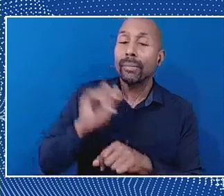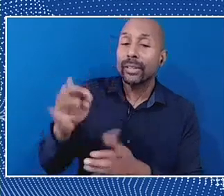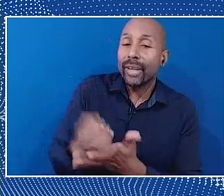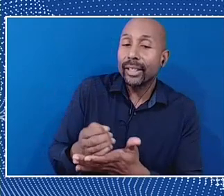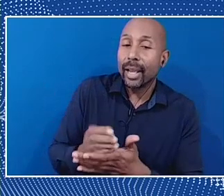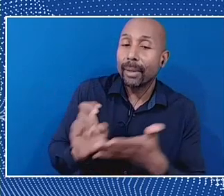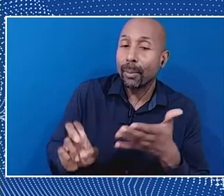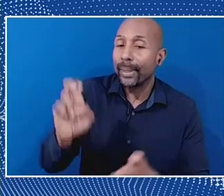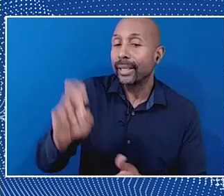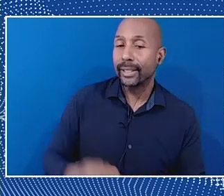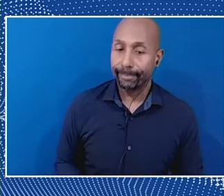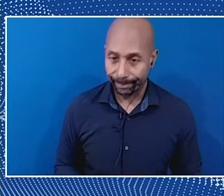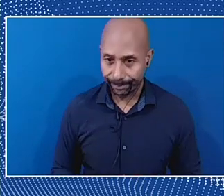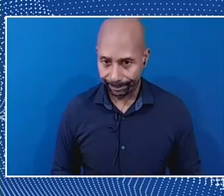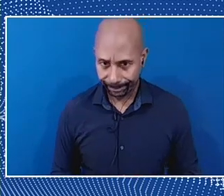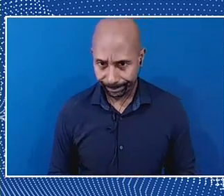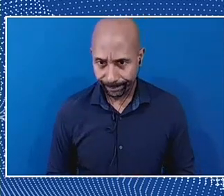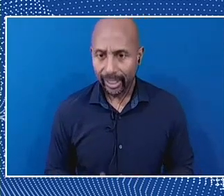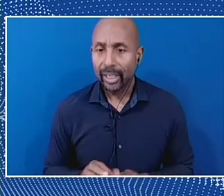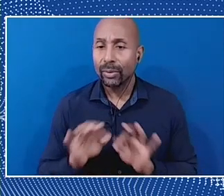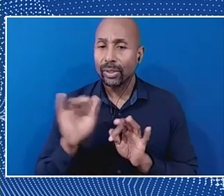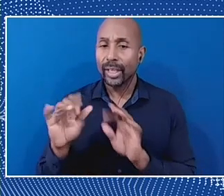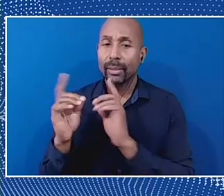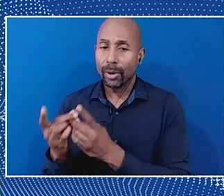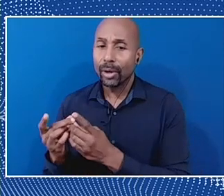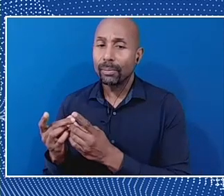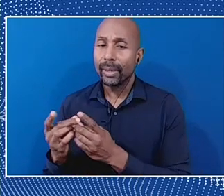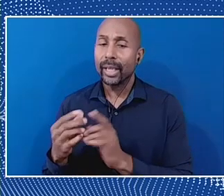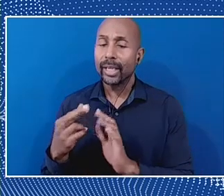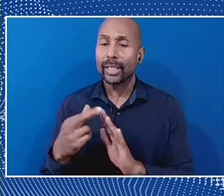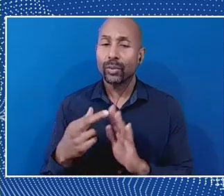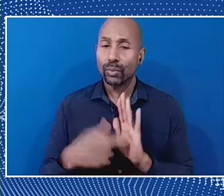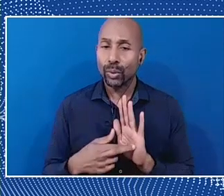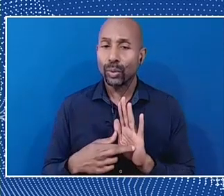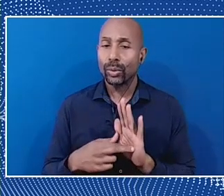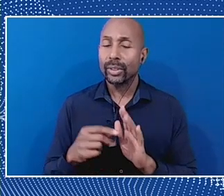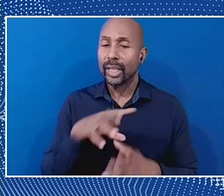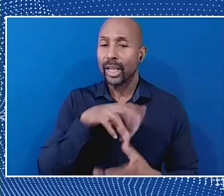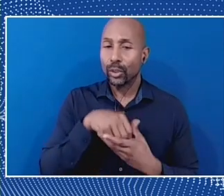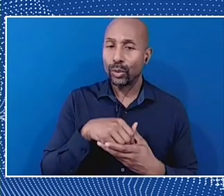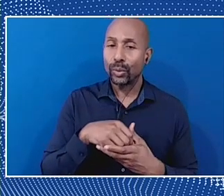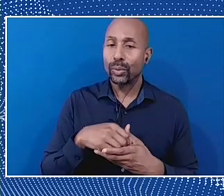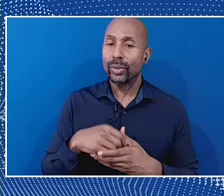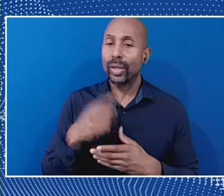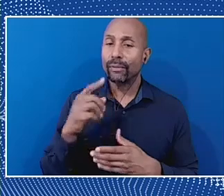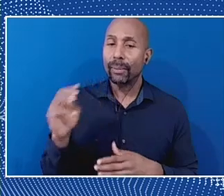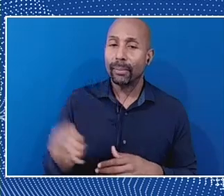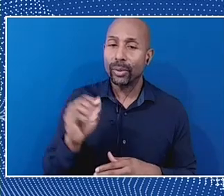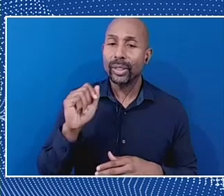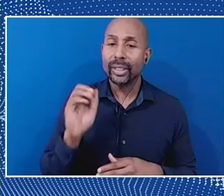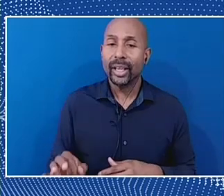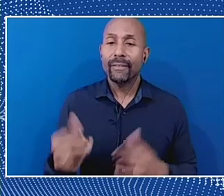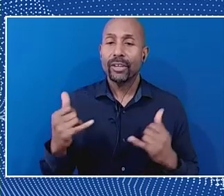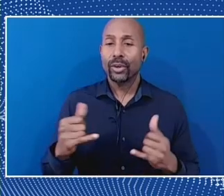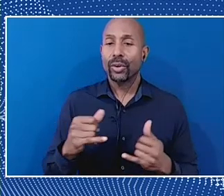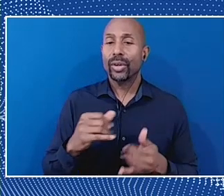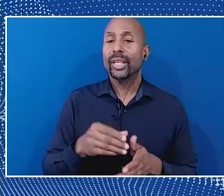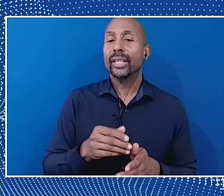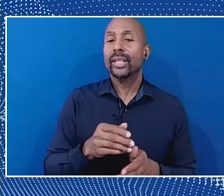not yet in repayment, and recent graduates just beginning their careers. For an entire generation of young people, the promise of an American dream has been